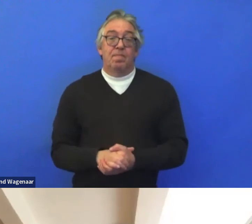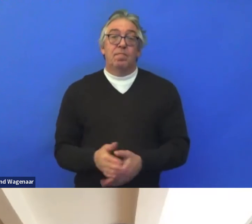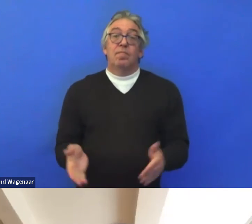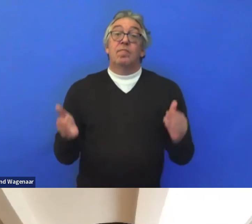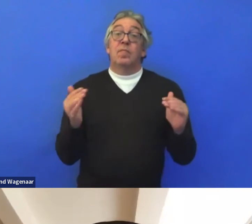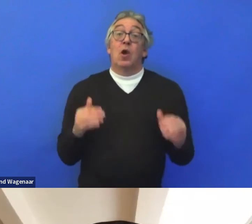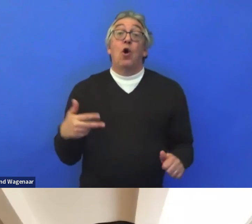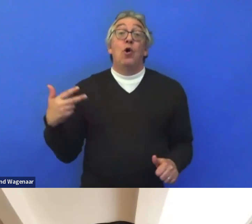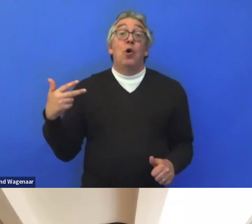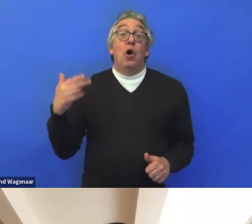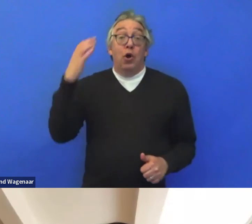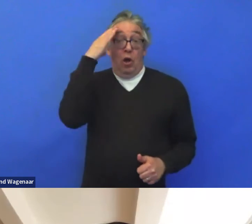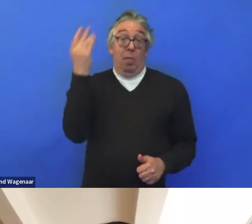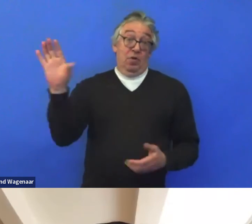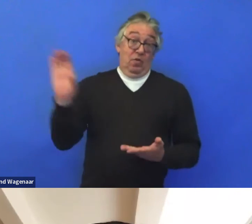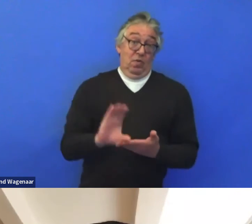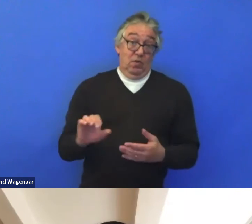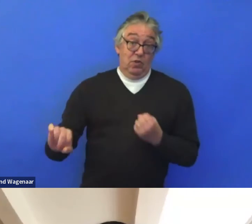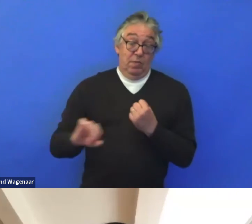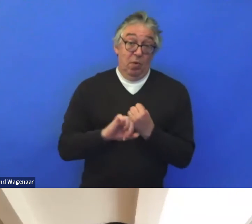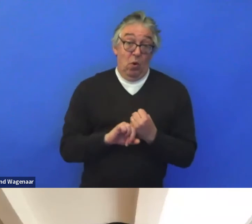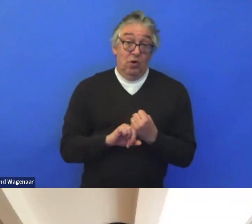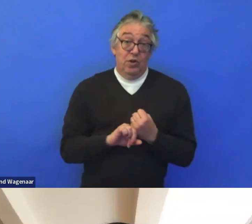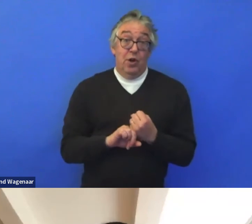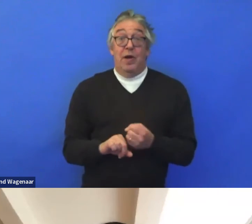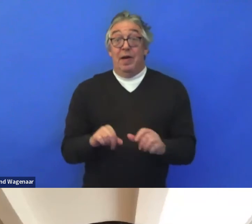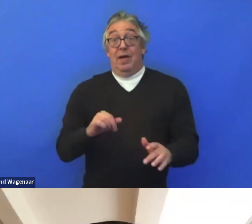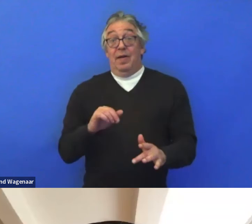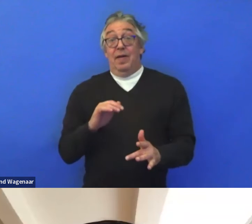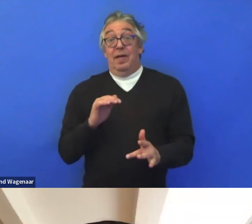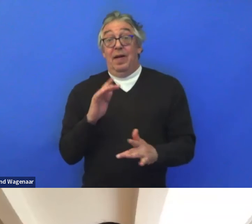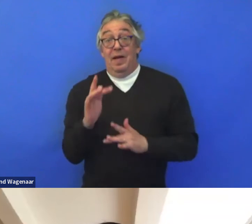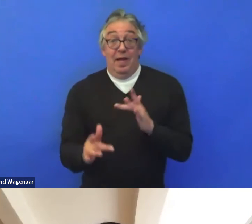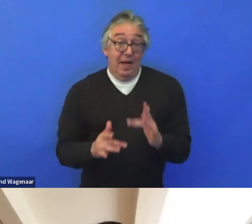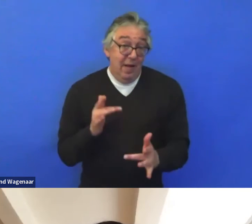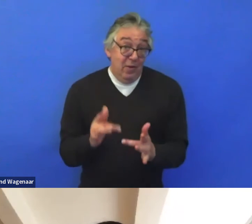the accessibility, including the digital solutions. The advocacy of policy makers.